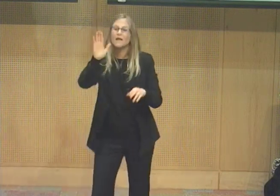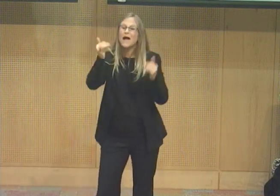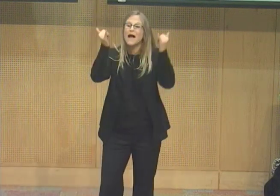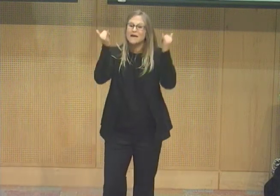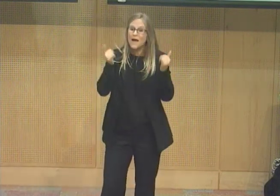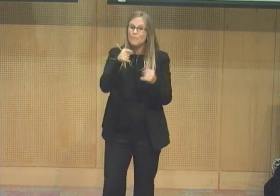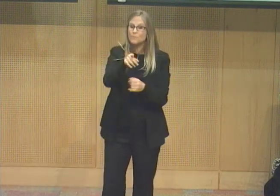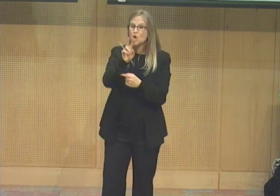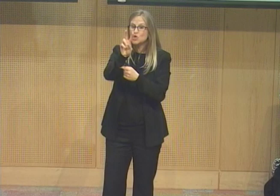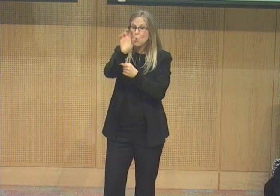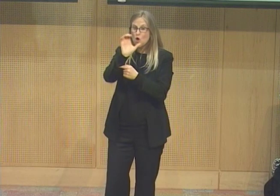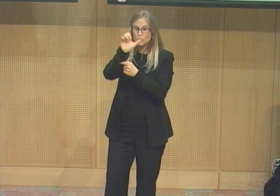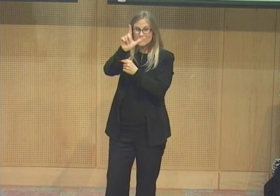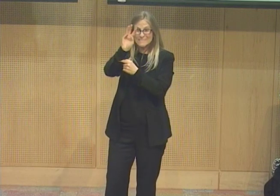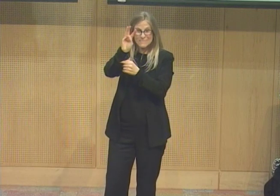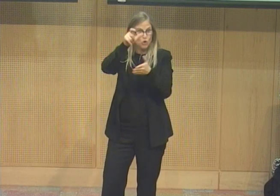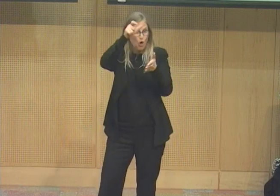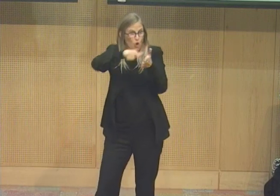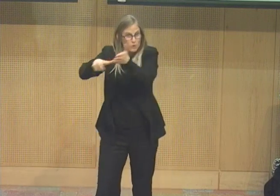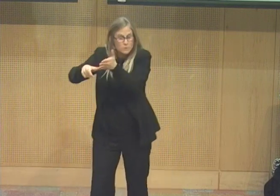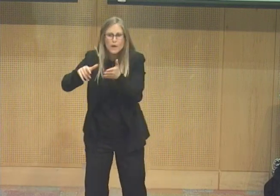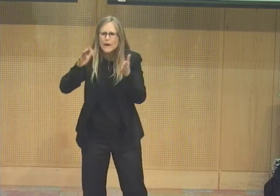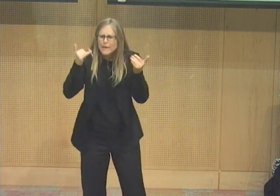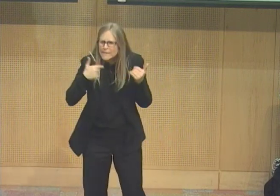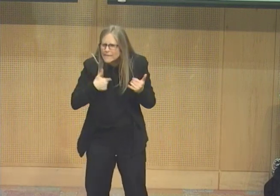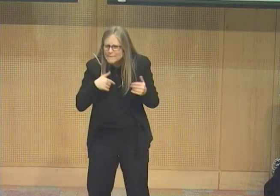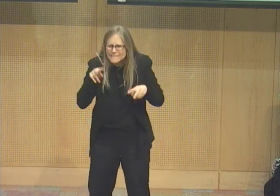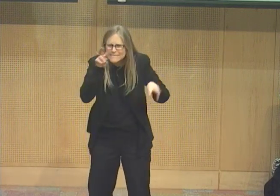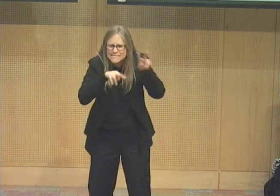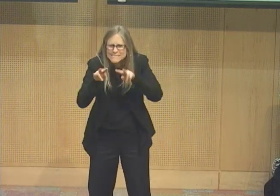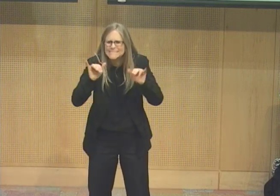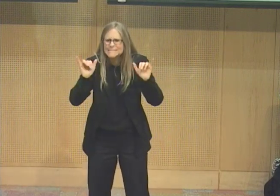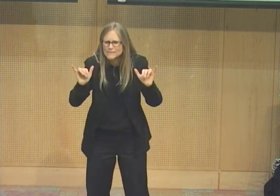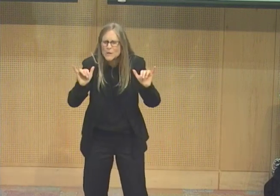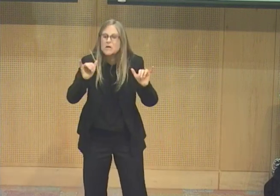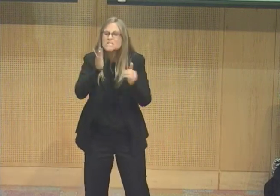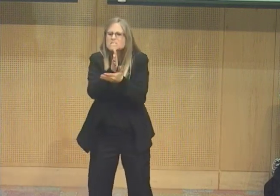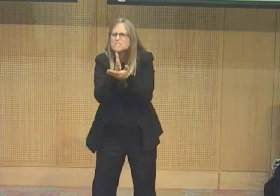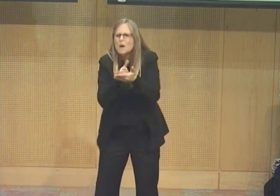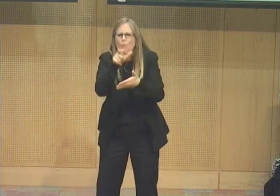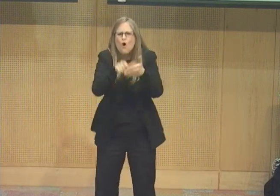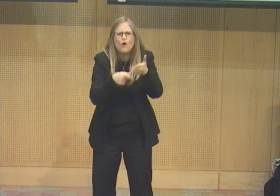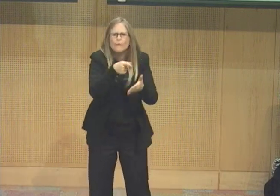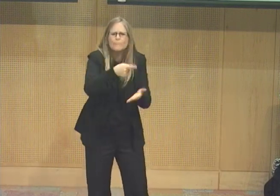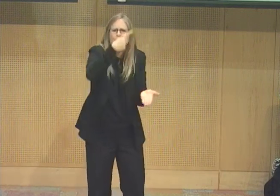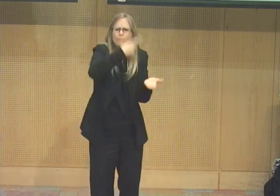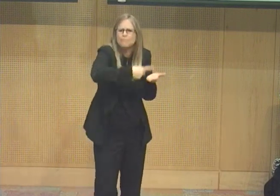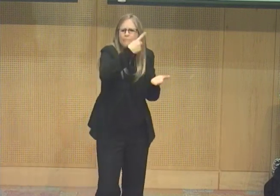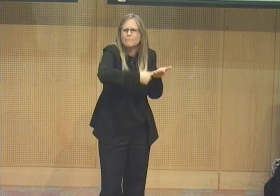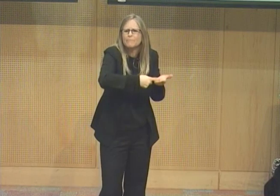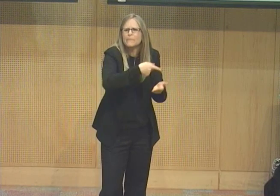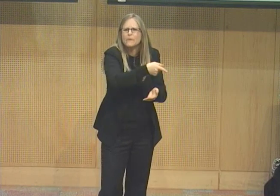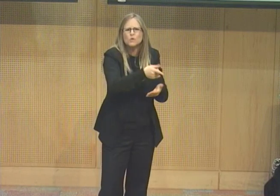From those 226 articles, I realized that some of the articles discussed lawsuits